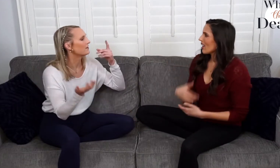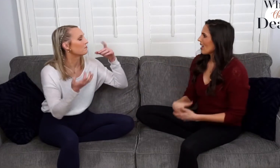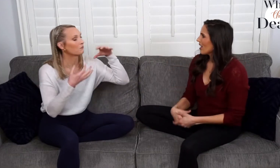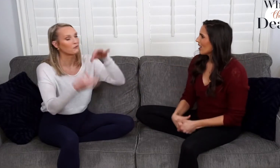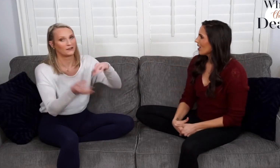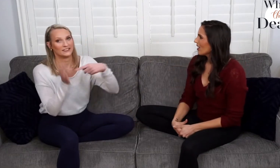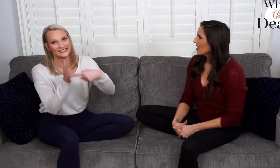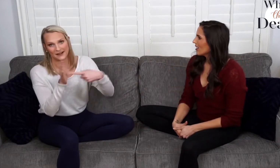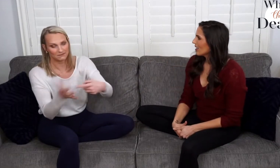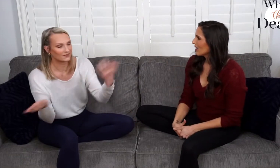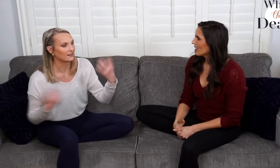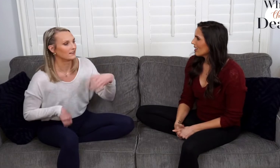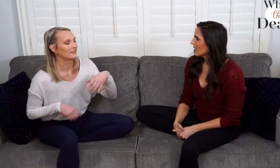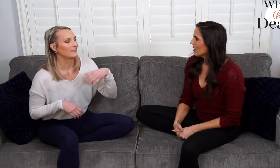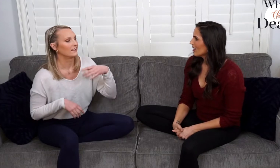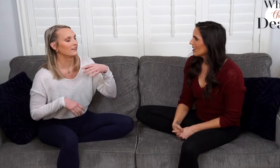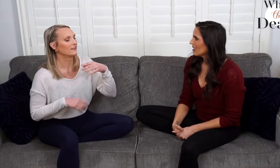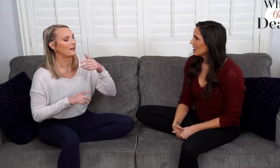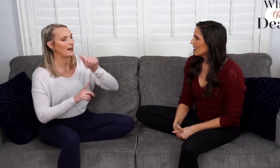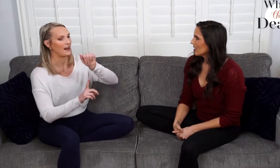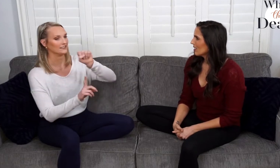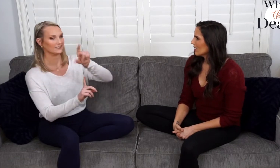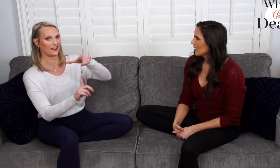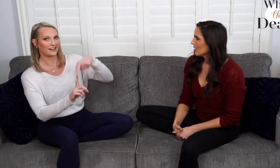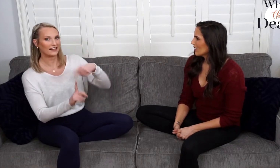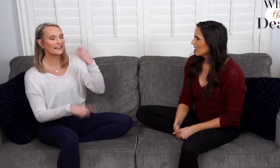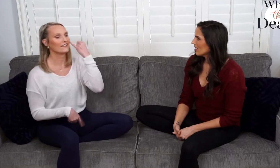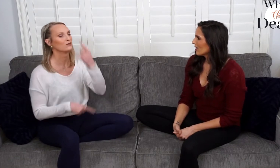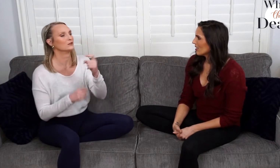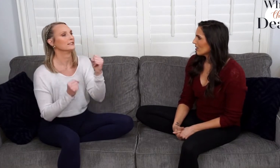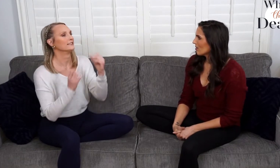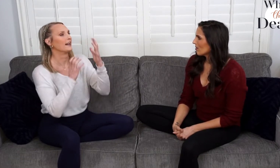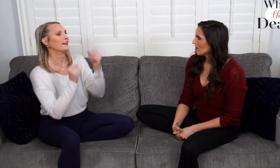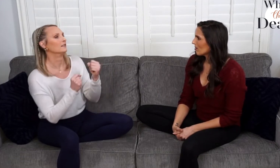So a perfect example of ASL. If you were to sign,